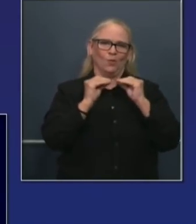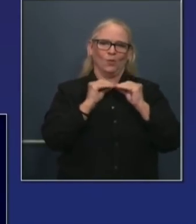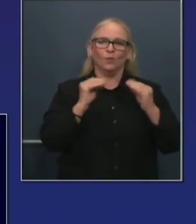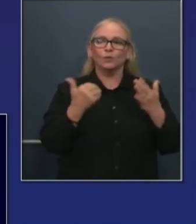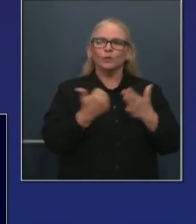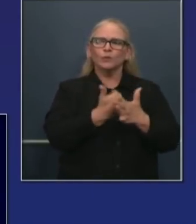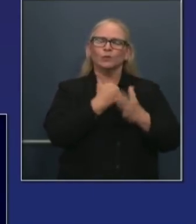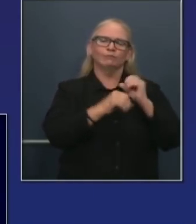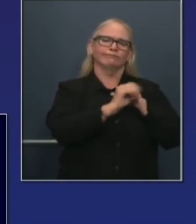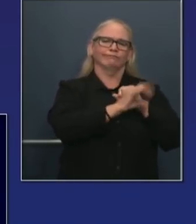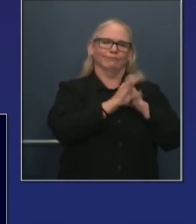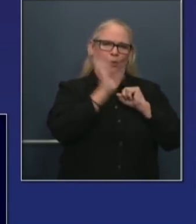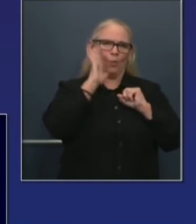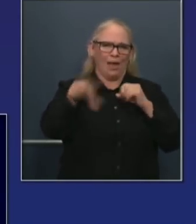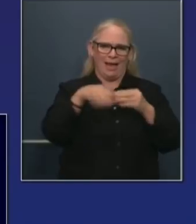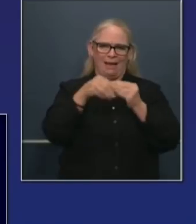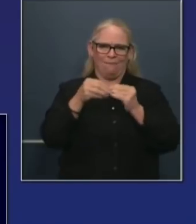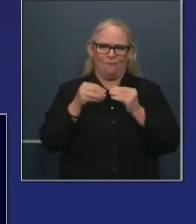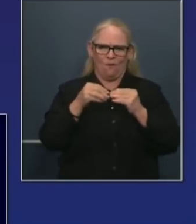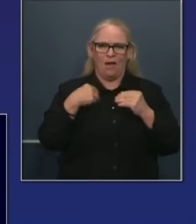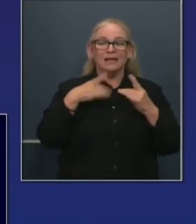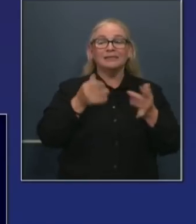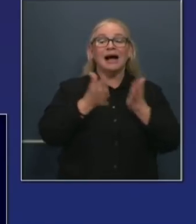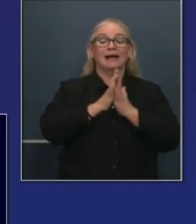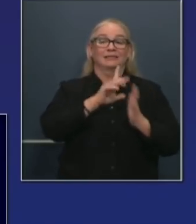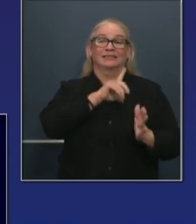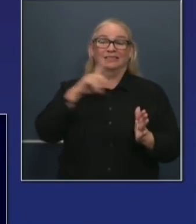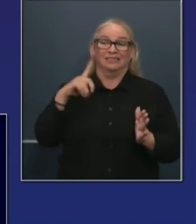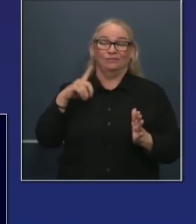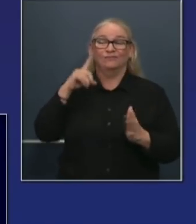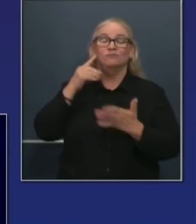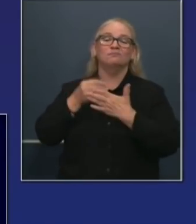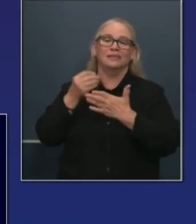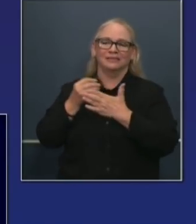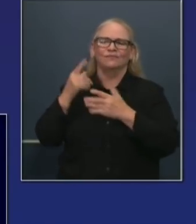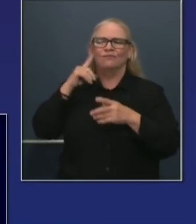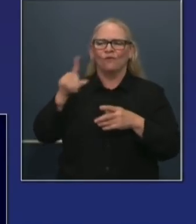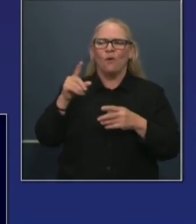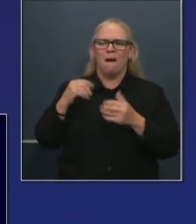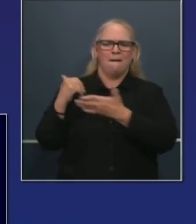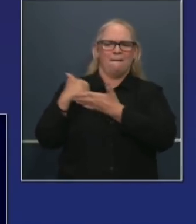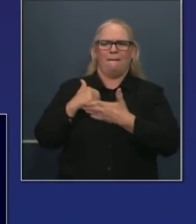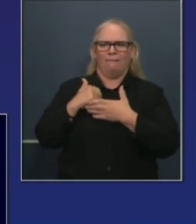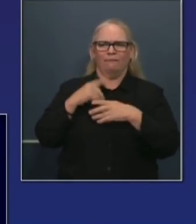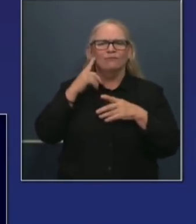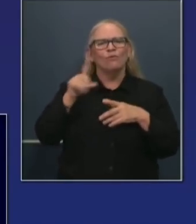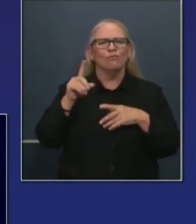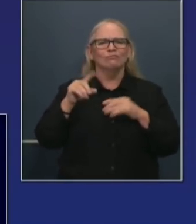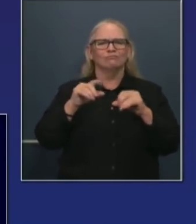BUILDING ON THE EXISTING CAMPAIGN AND ON A WHOLE NEW SCALE. WE'LL BE TALKING ABOUT